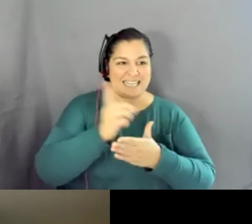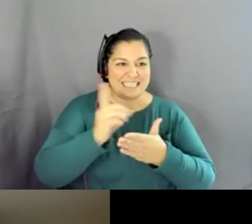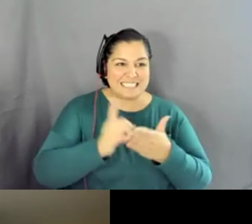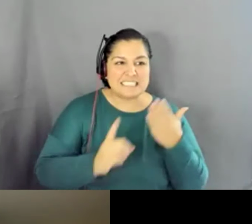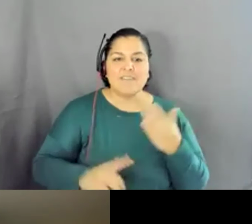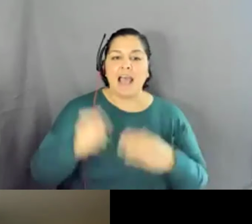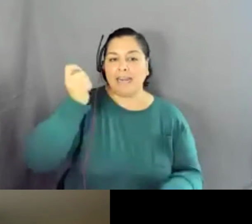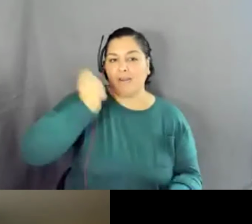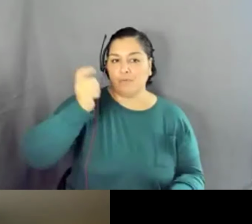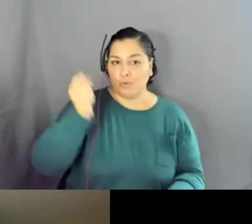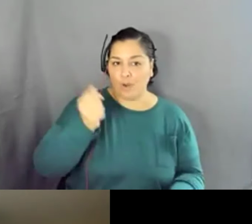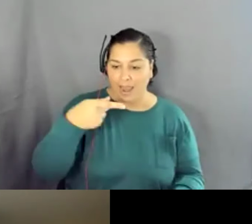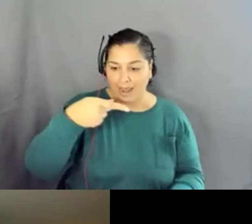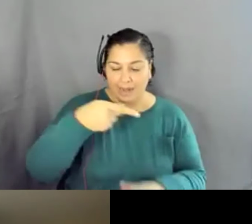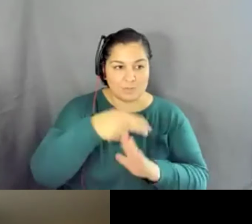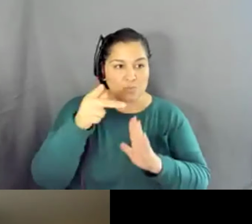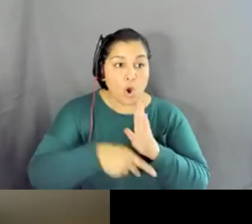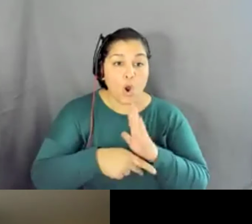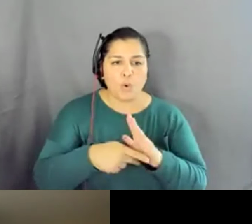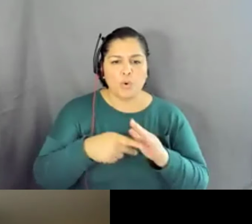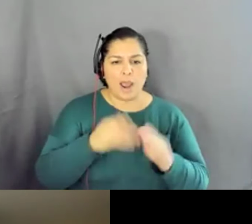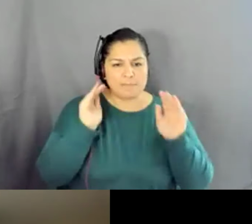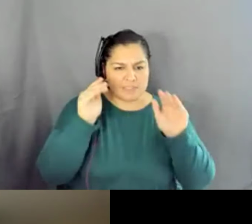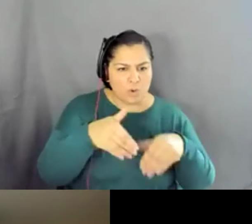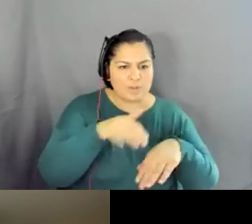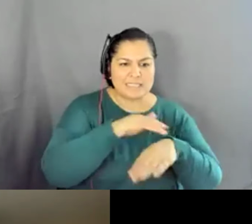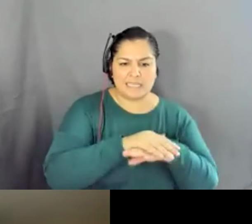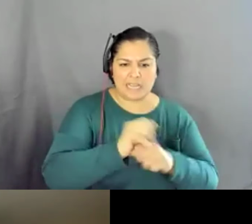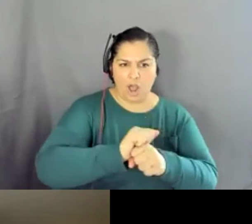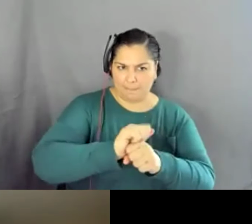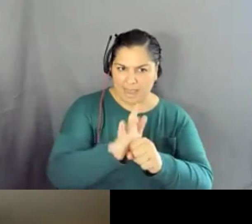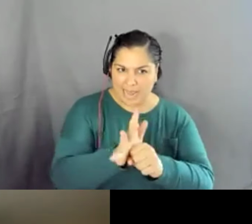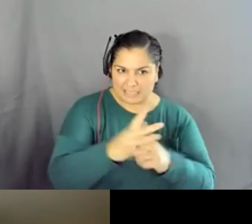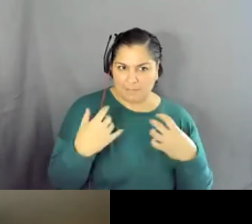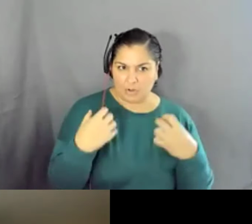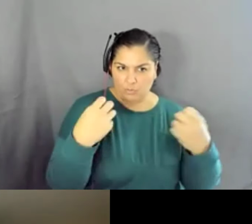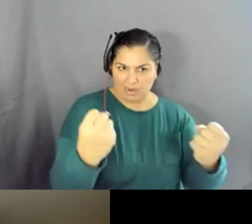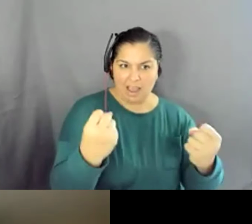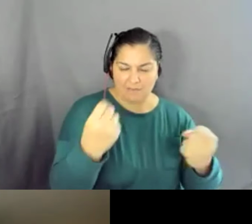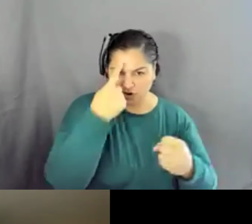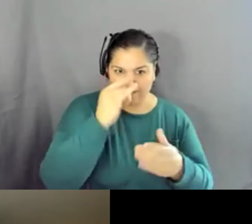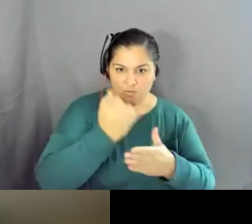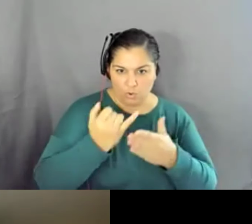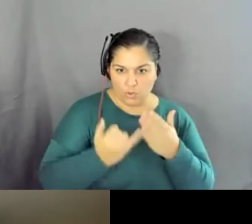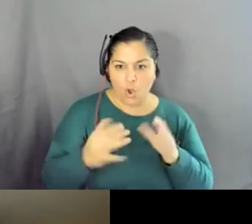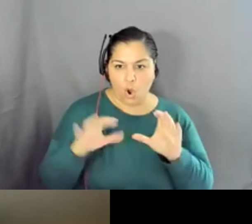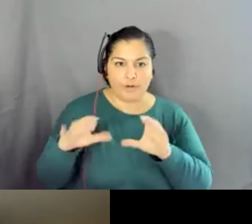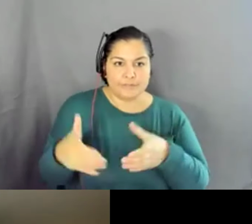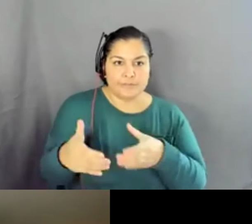focused on pandemic recovery for the arts sector. Prior to this role, Meida worked with the Chicago Park District as Arts